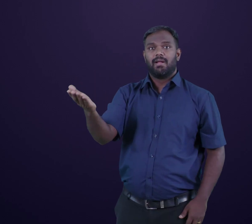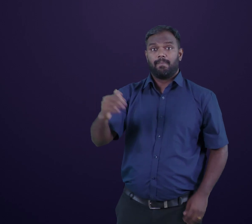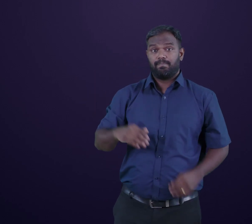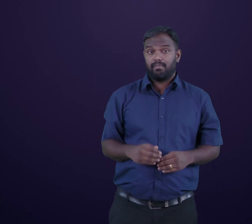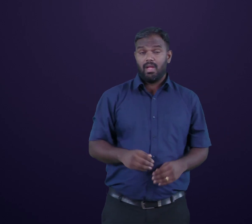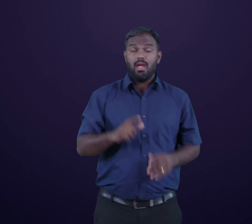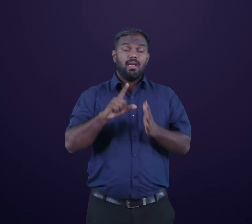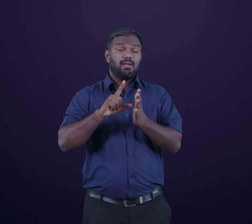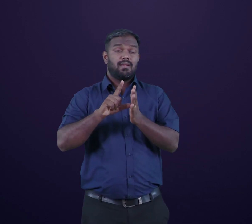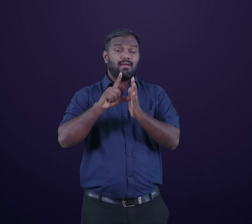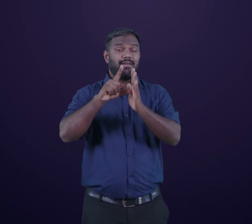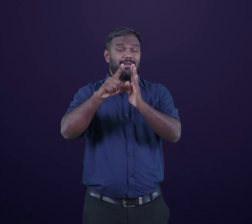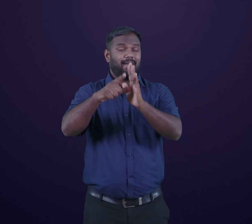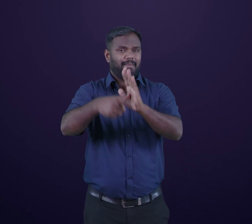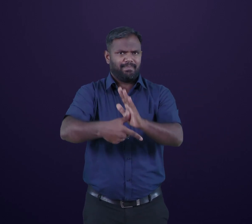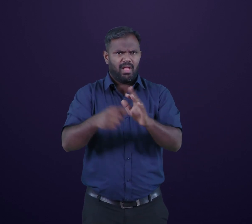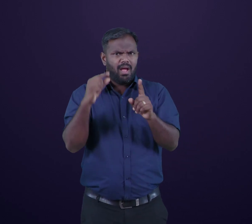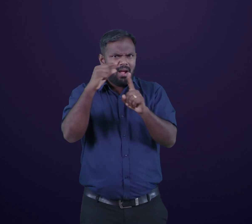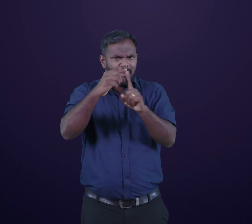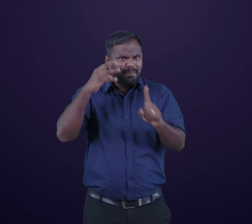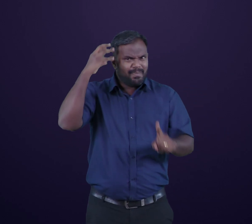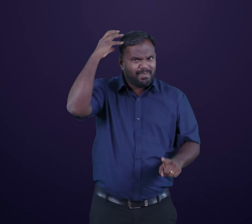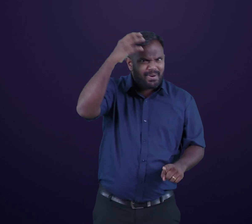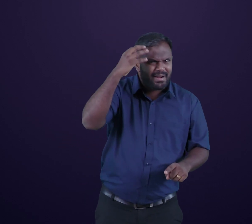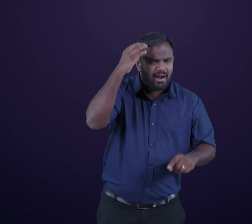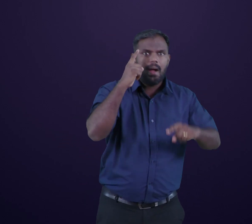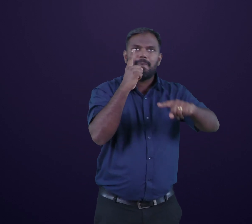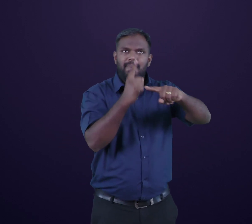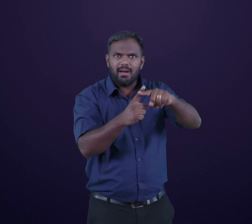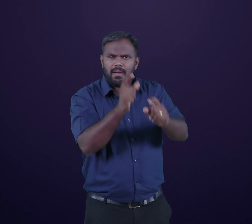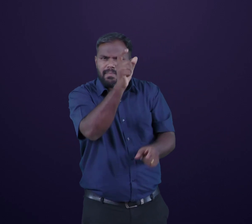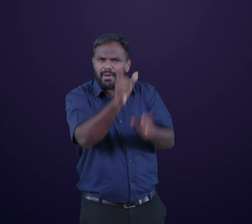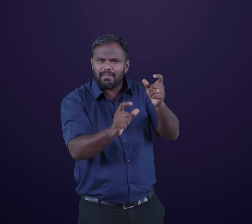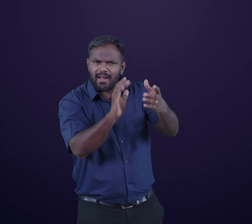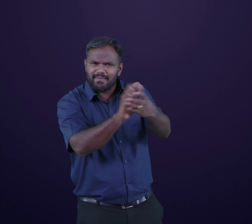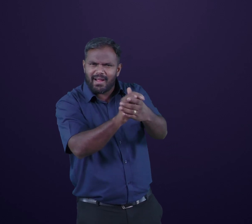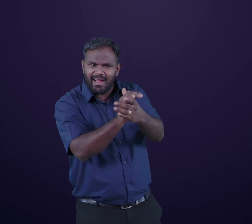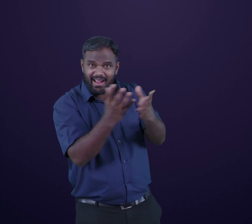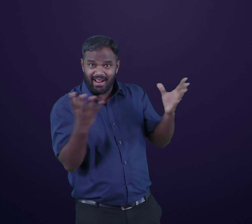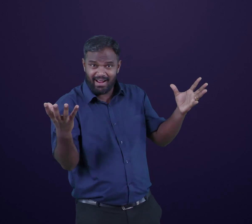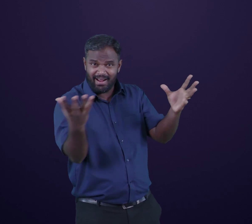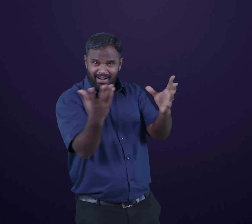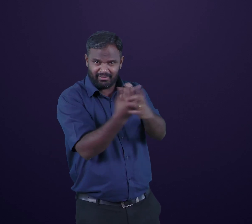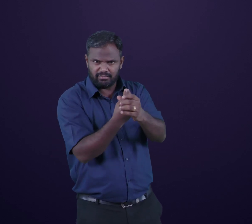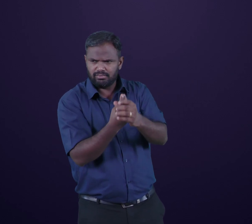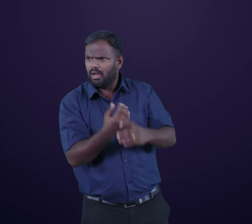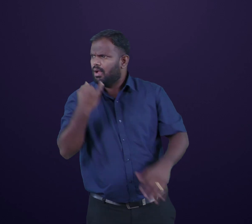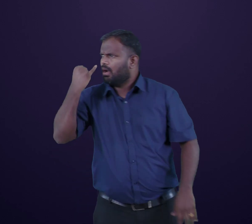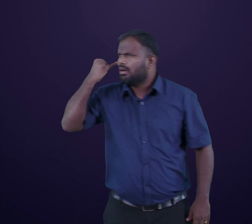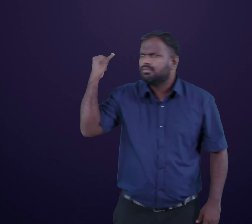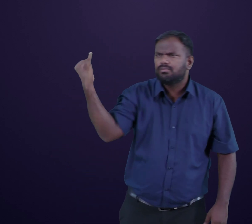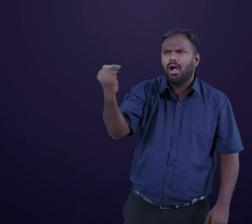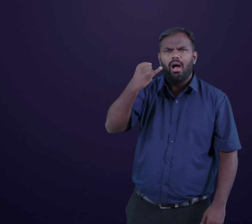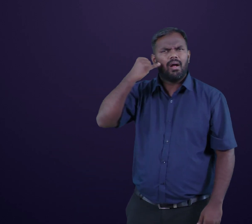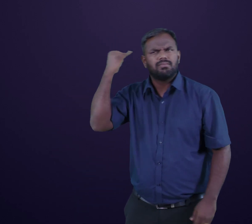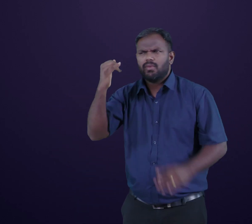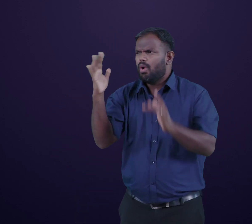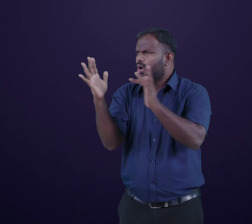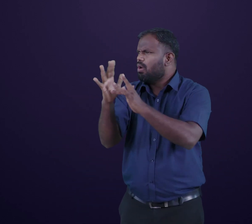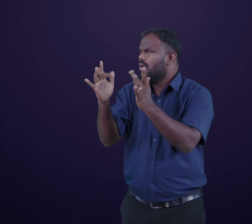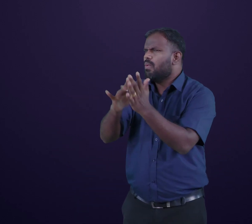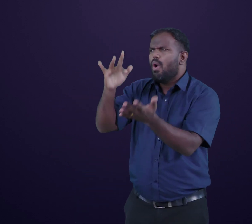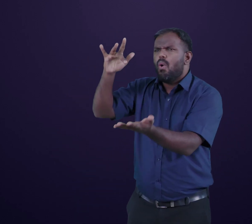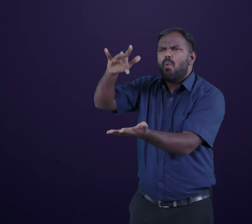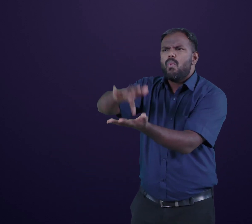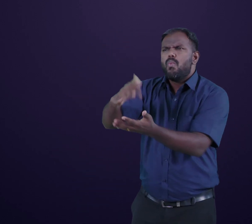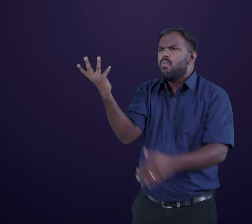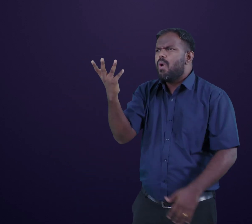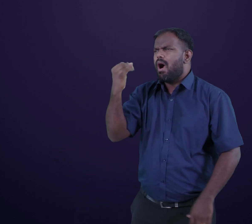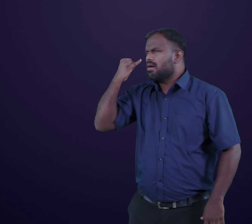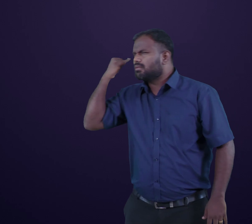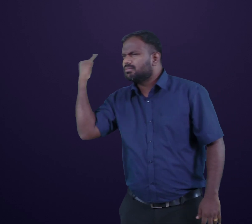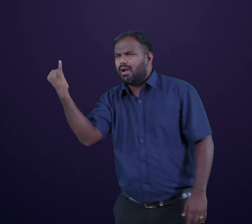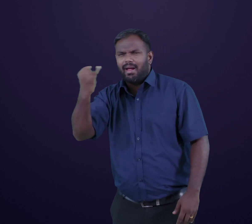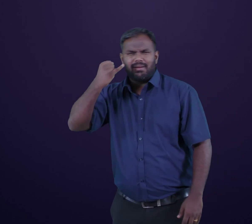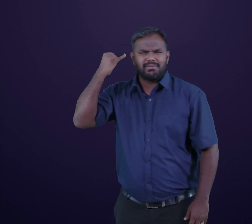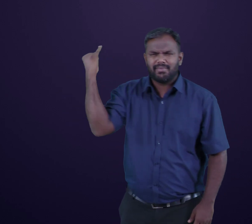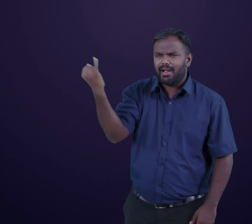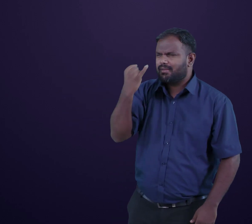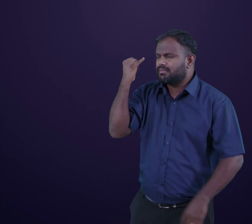Later, Simon and his friends went out and searched everywhere for Jesus.